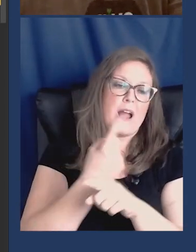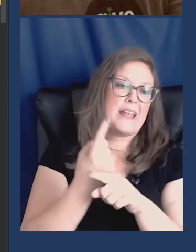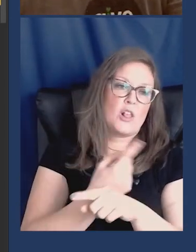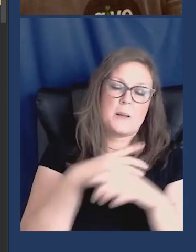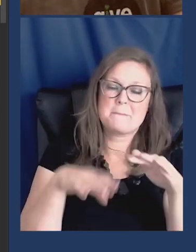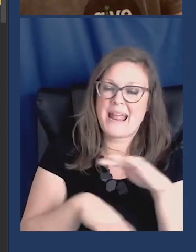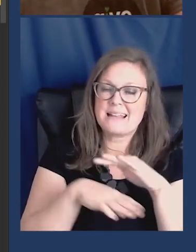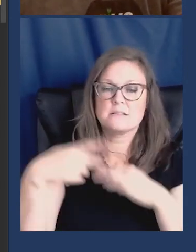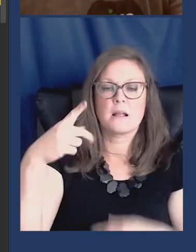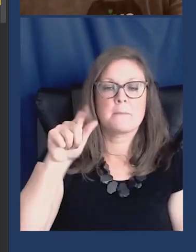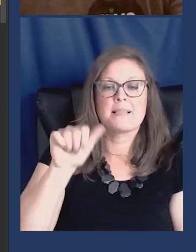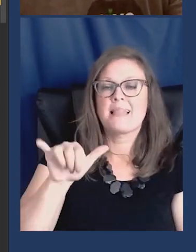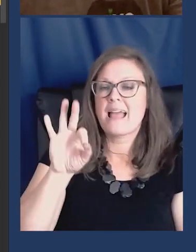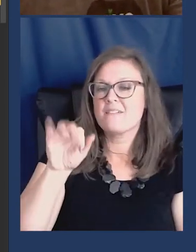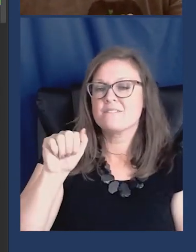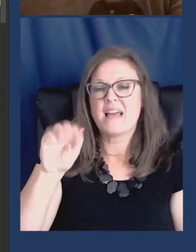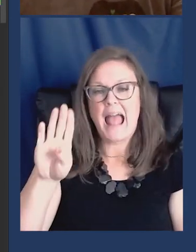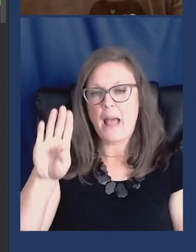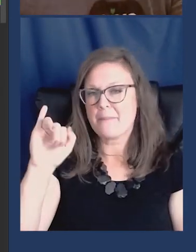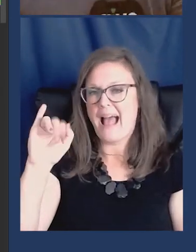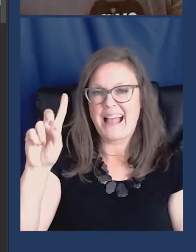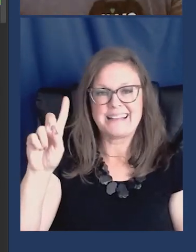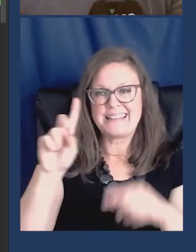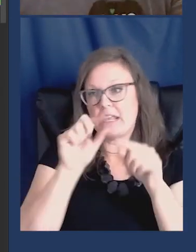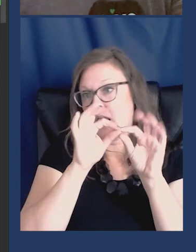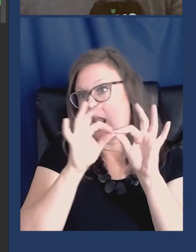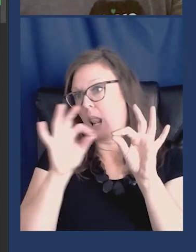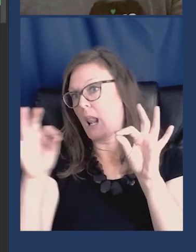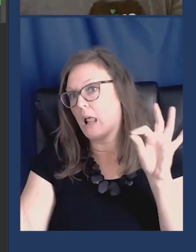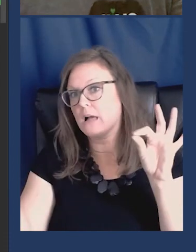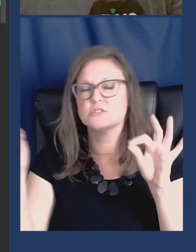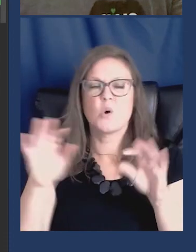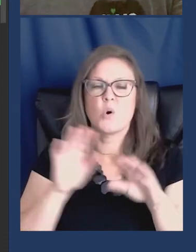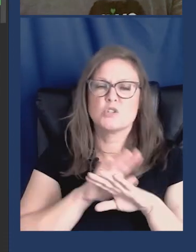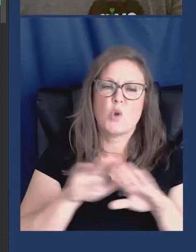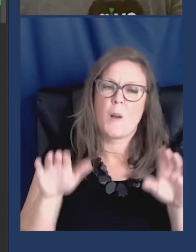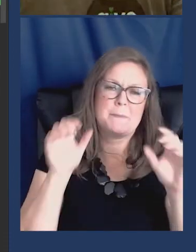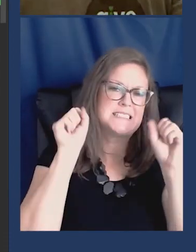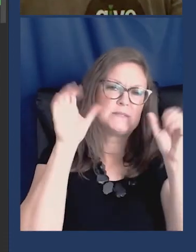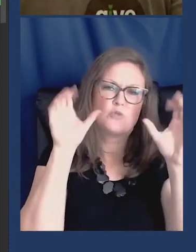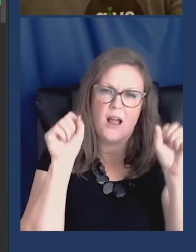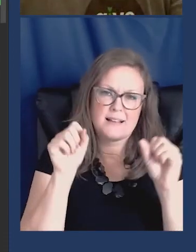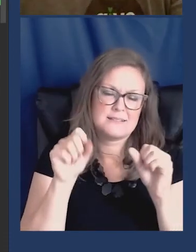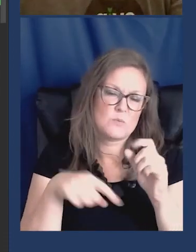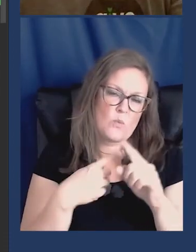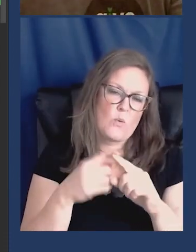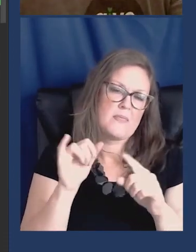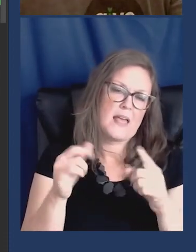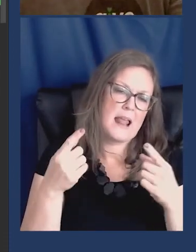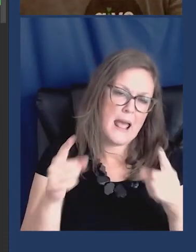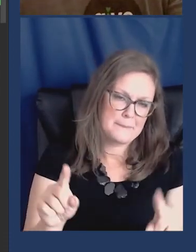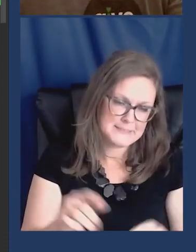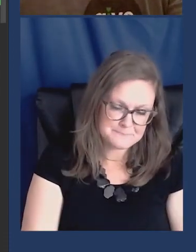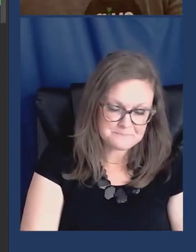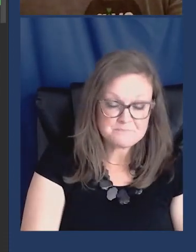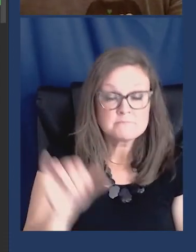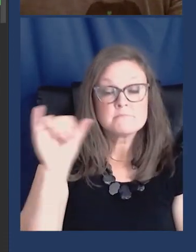so don't be surprised when that happens. And oh, and I want to do one other thing within Unity.